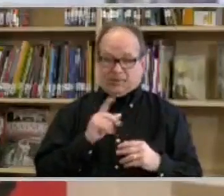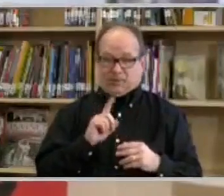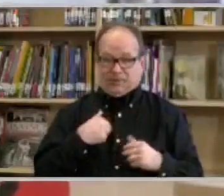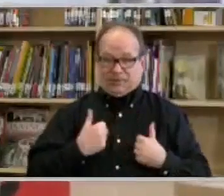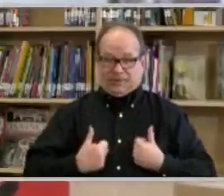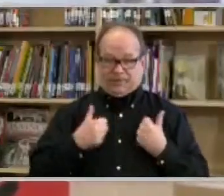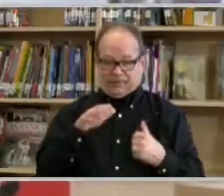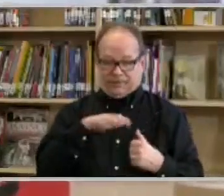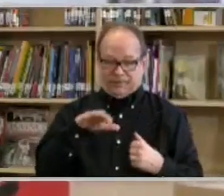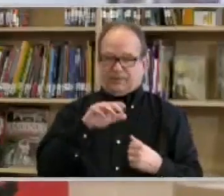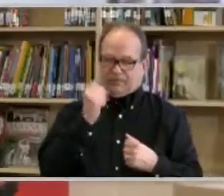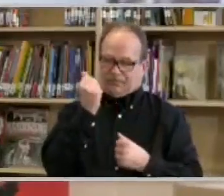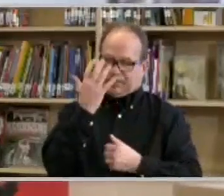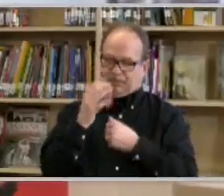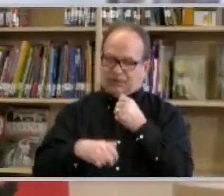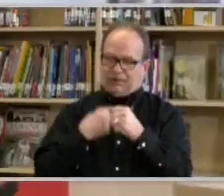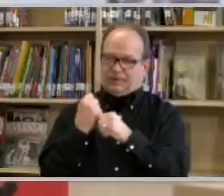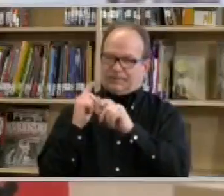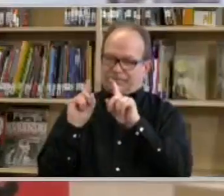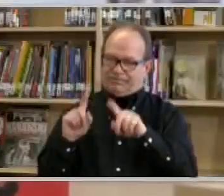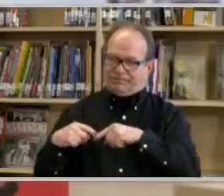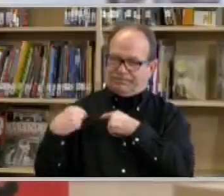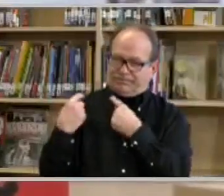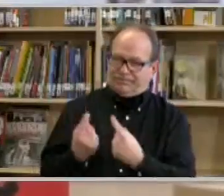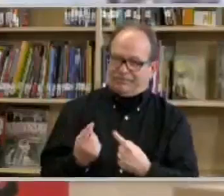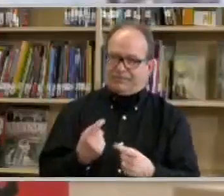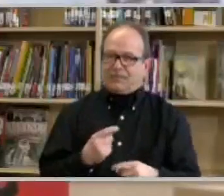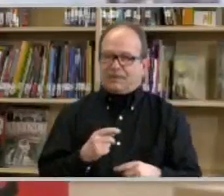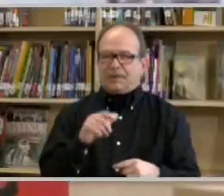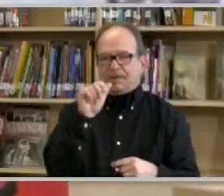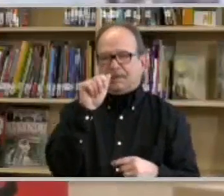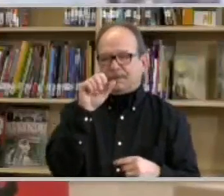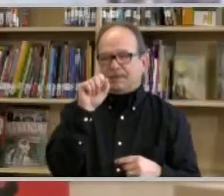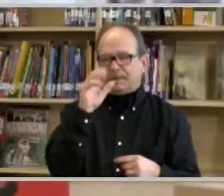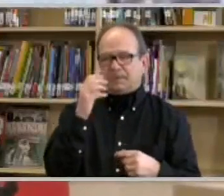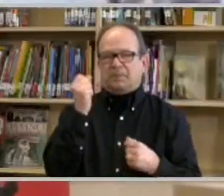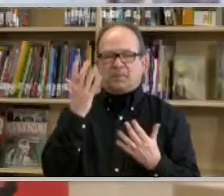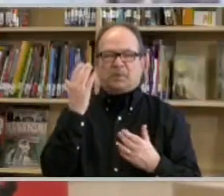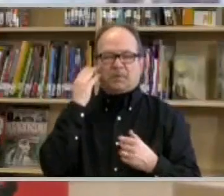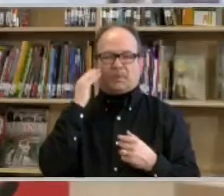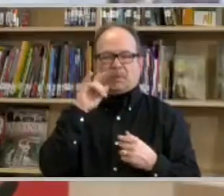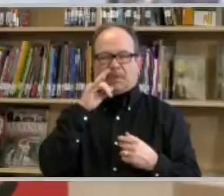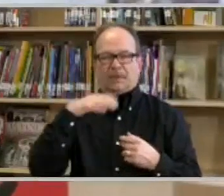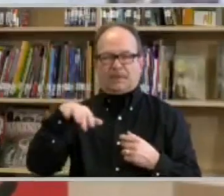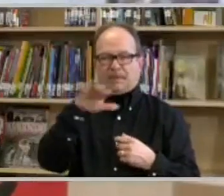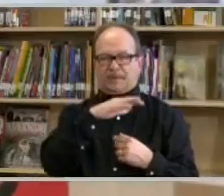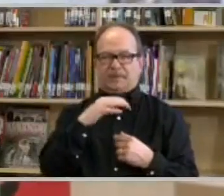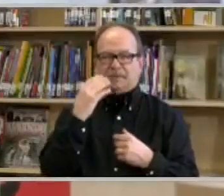I WILL GIVE YOU AN EXAMPLE. I WAS IN A NEIGHBORHOOD WHERE I LIVED FOR 15 YEARS, I WAS ANC